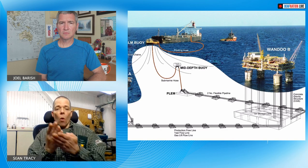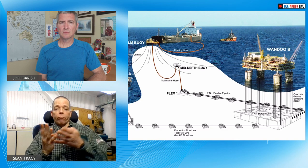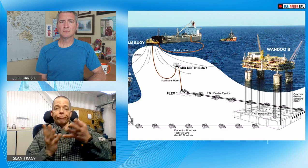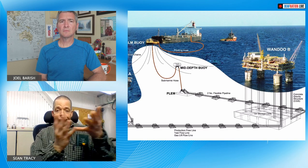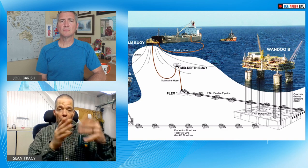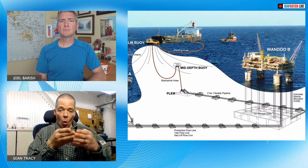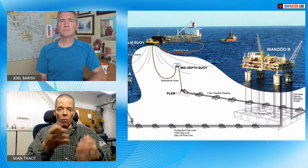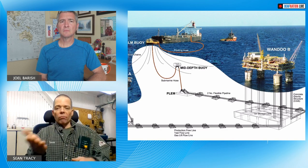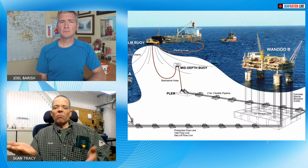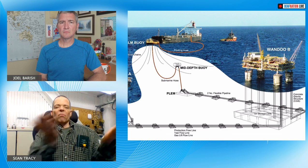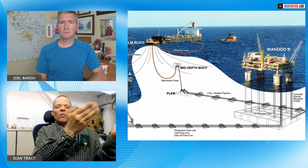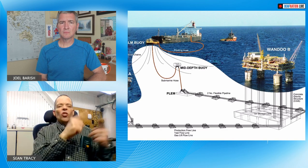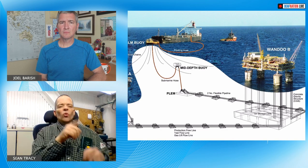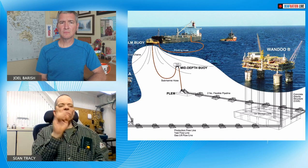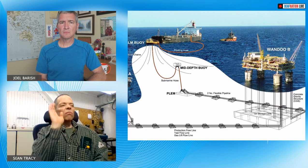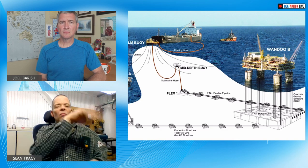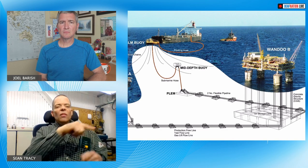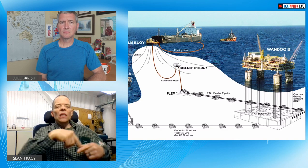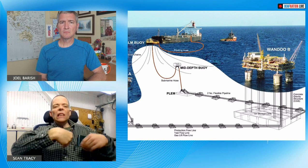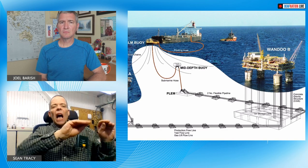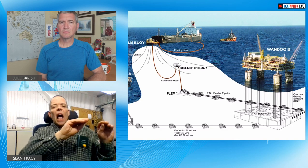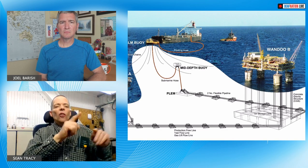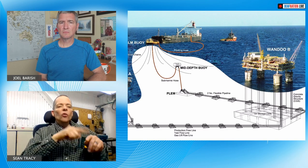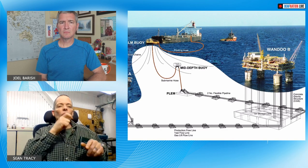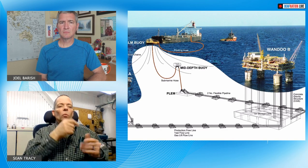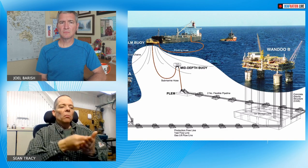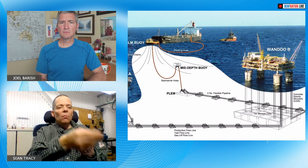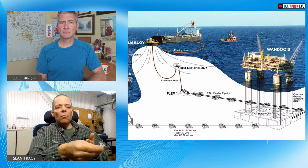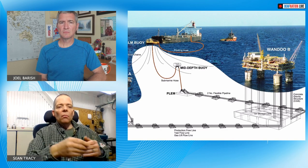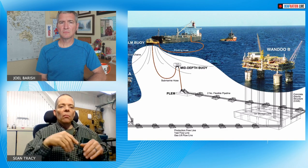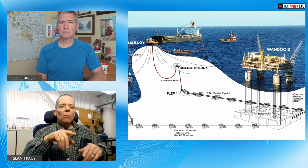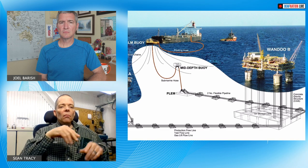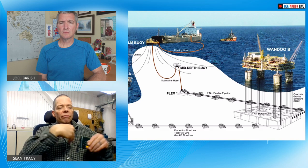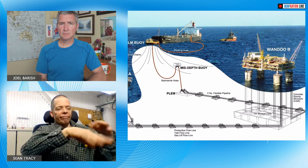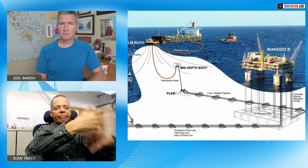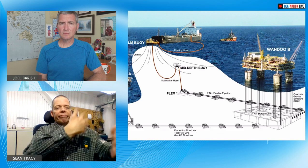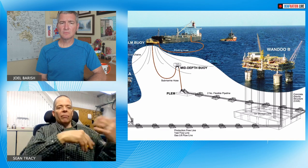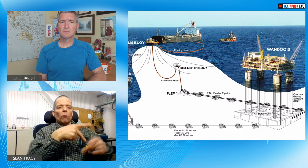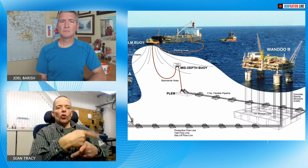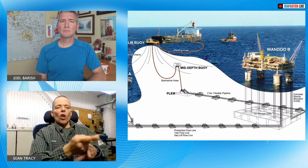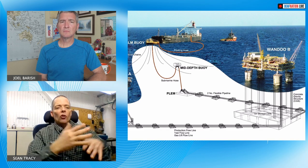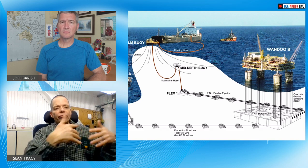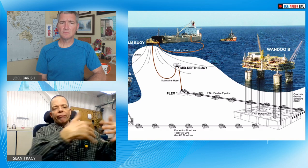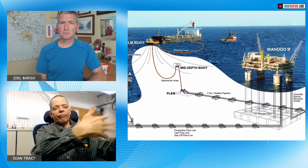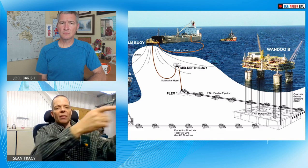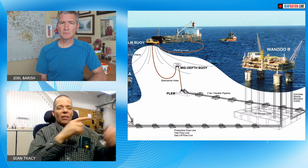a boat and then the boat takes it into shore where the oil is sold to whoever is buying it.